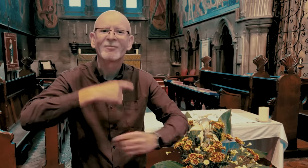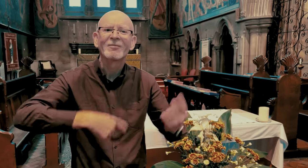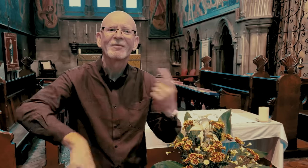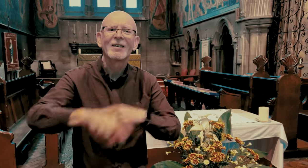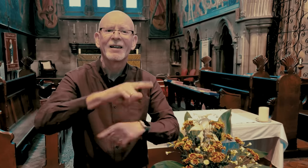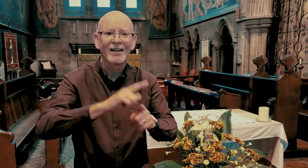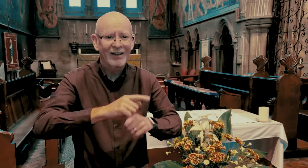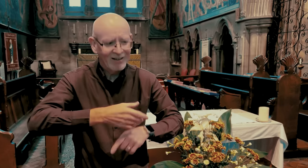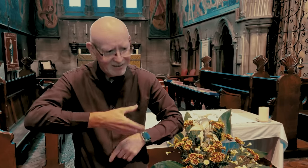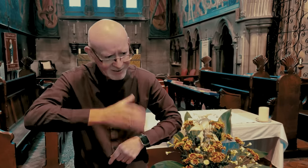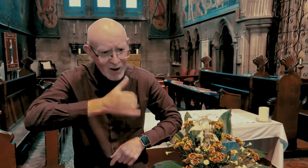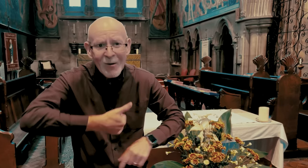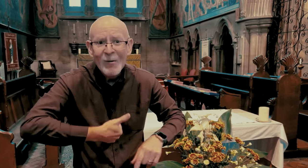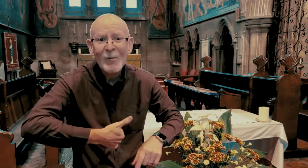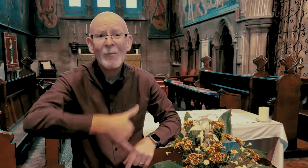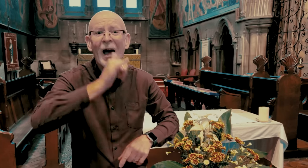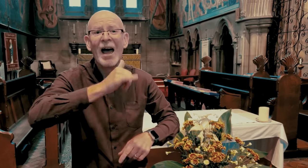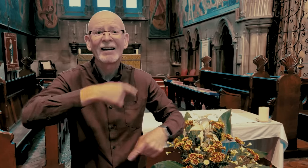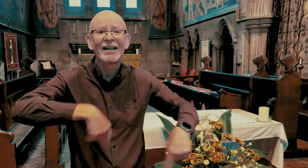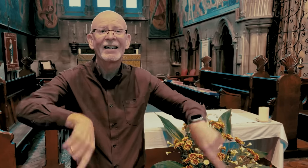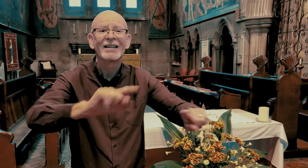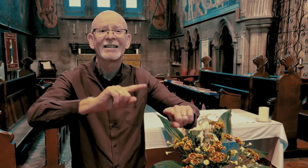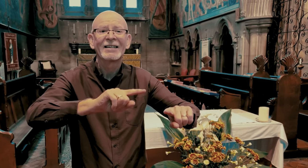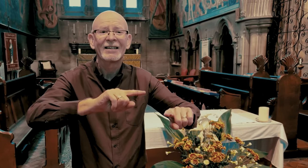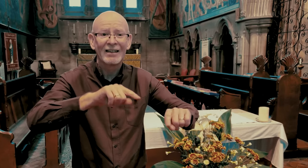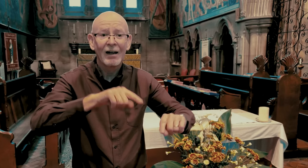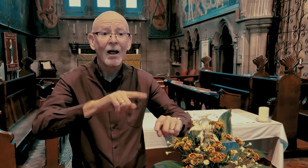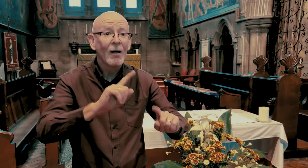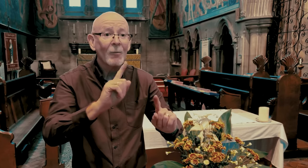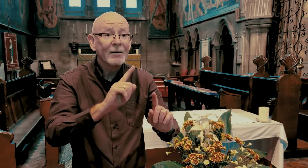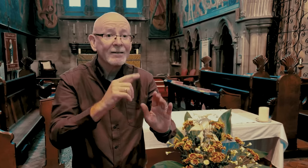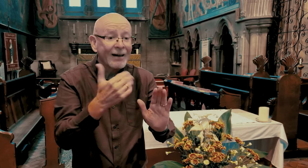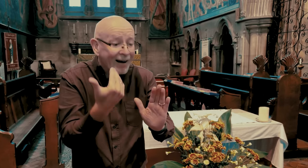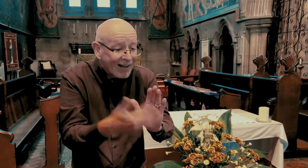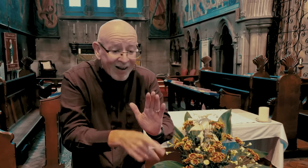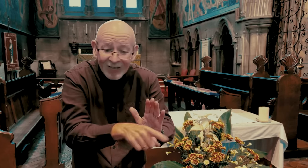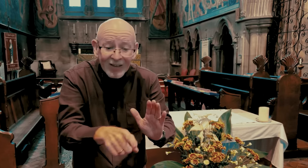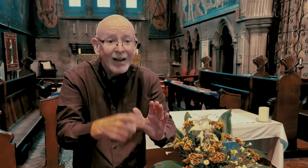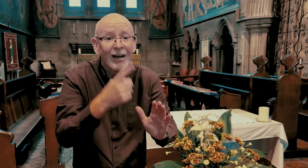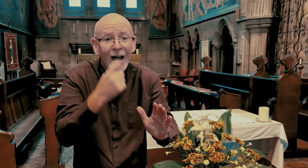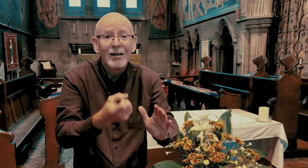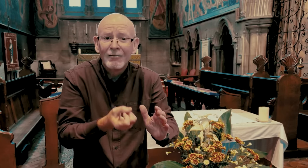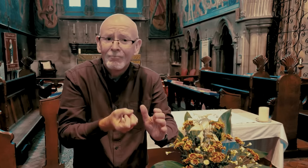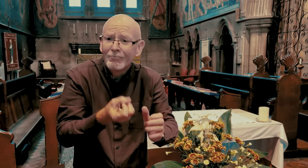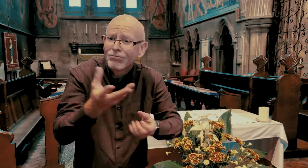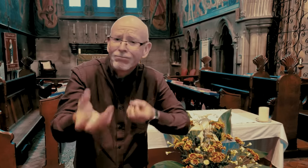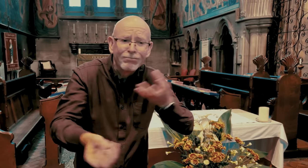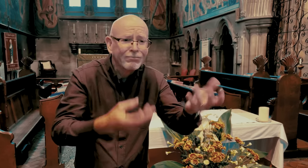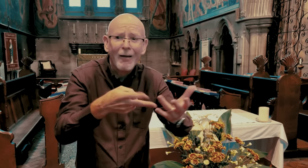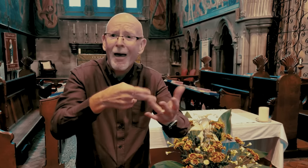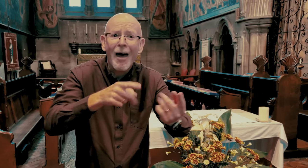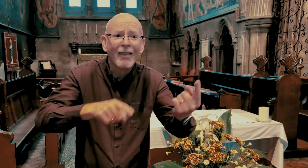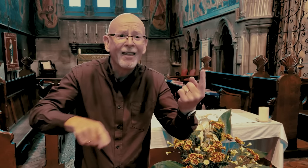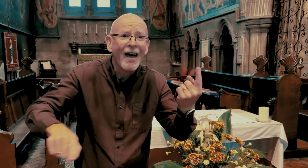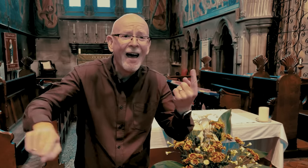eat the fat and drink sweet wine and send portions of them